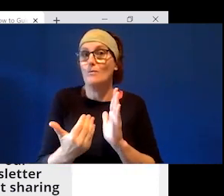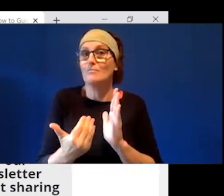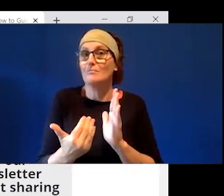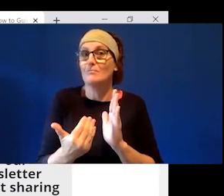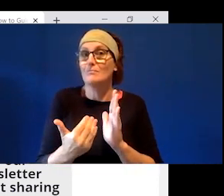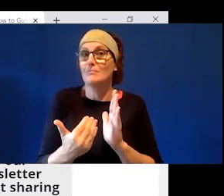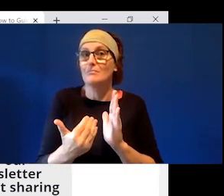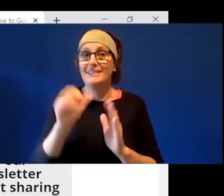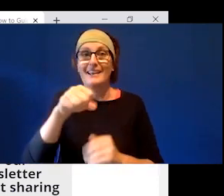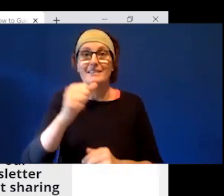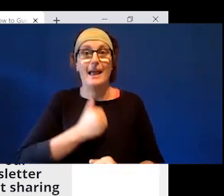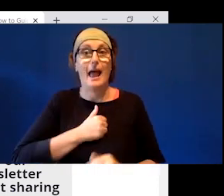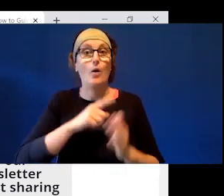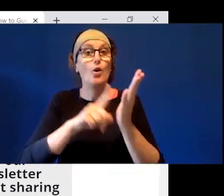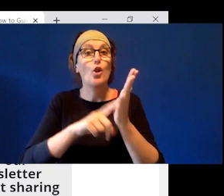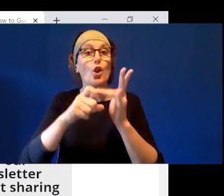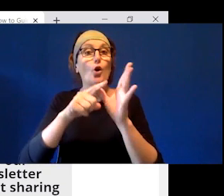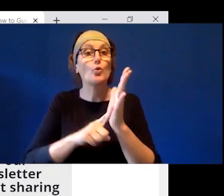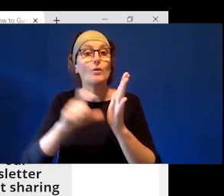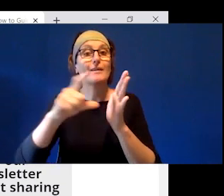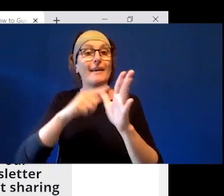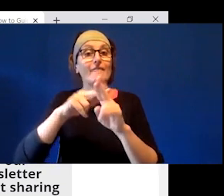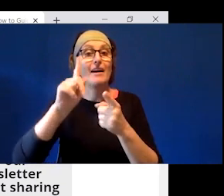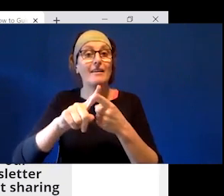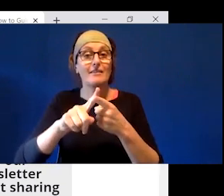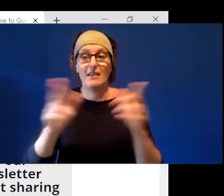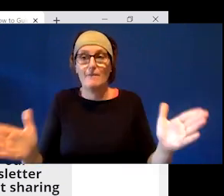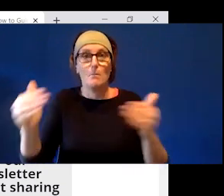up... Like, our local cafe started doing vegie boxes. I would